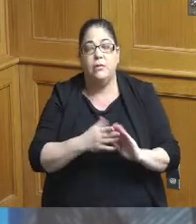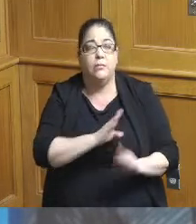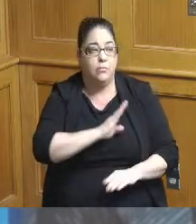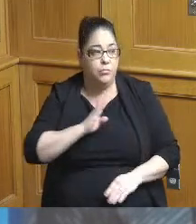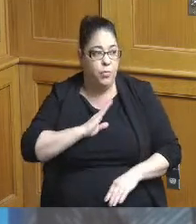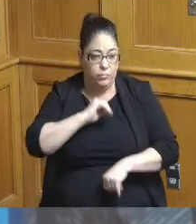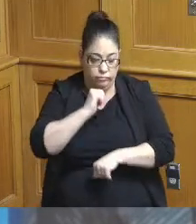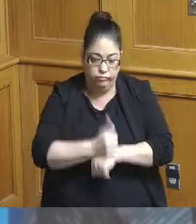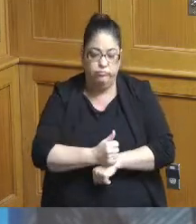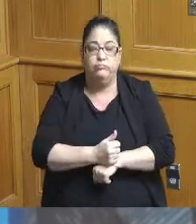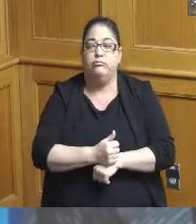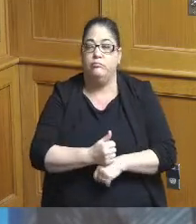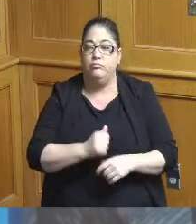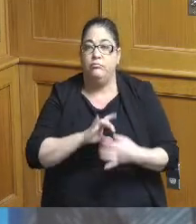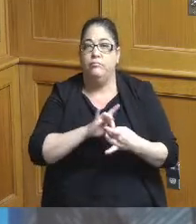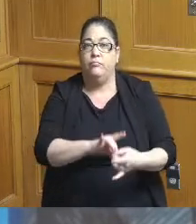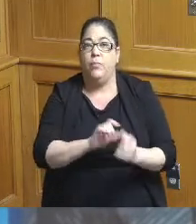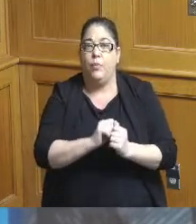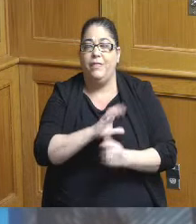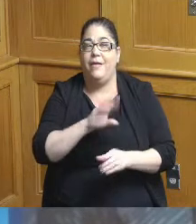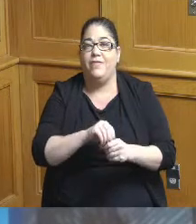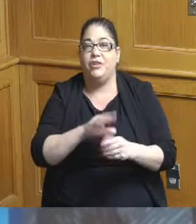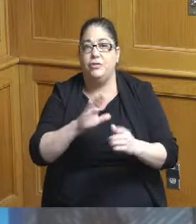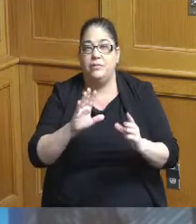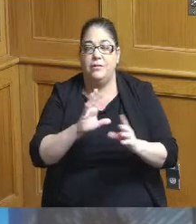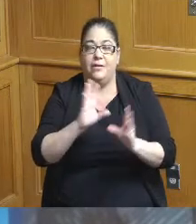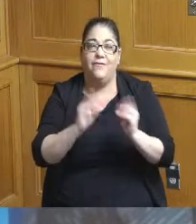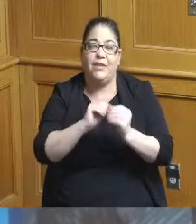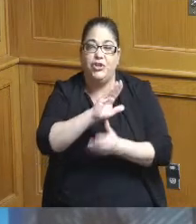at least in as it relates to the convention District as being the number one priority